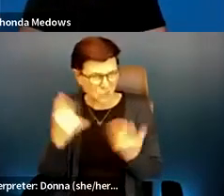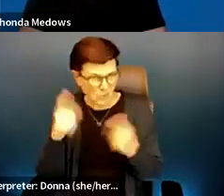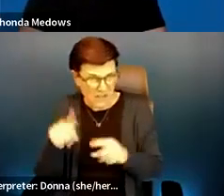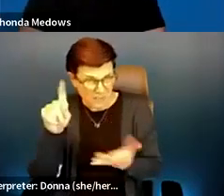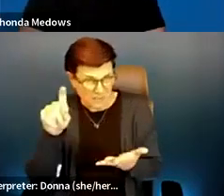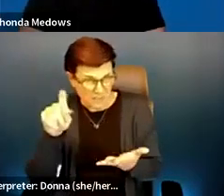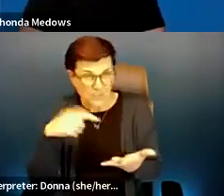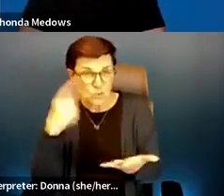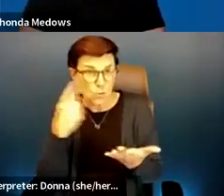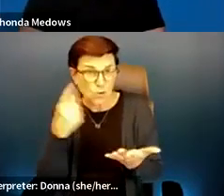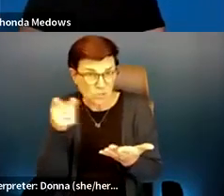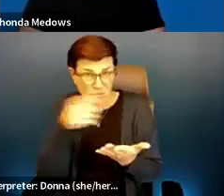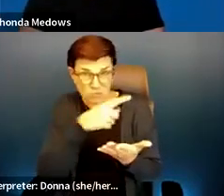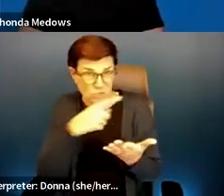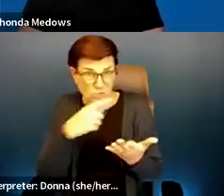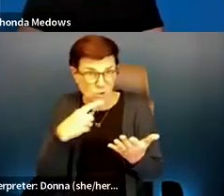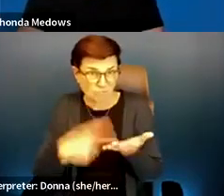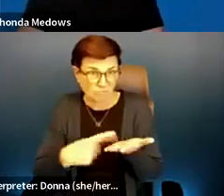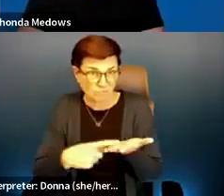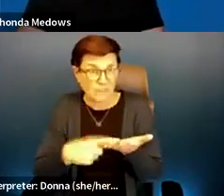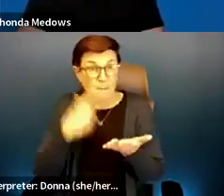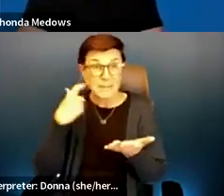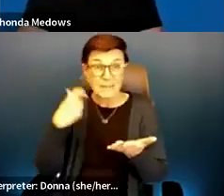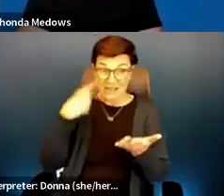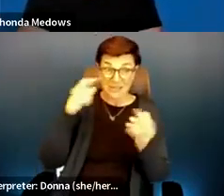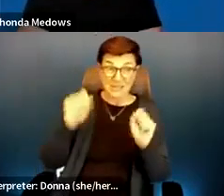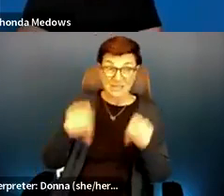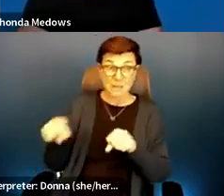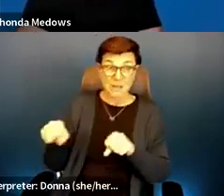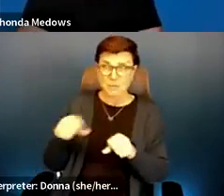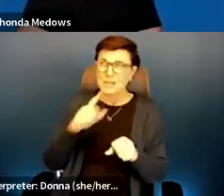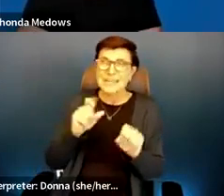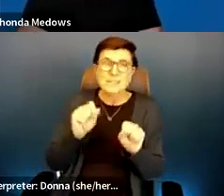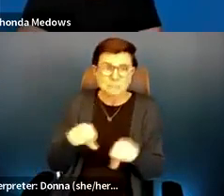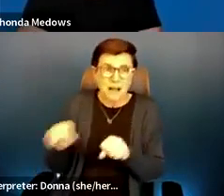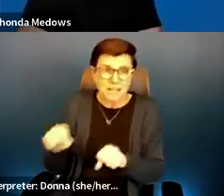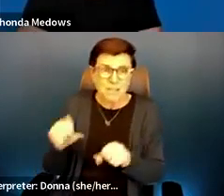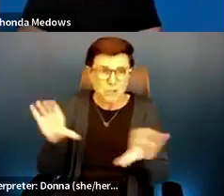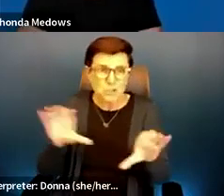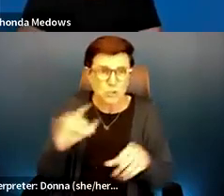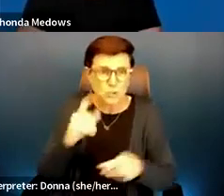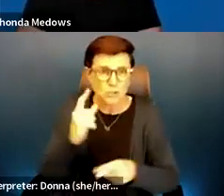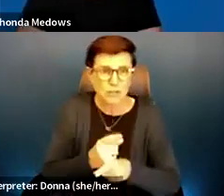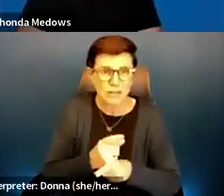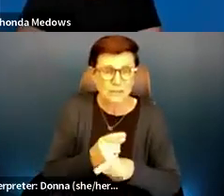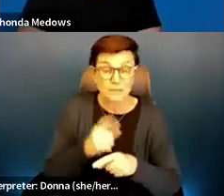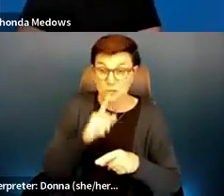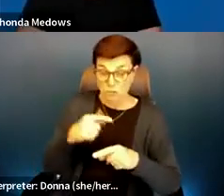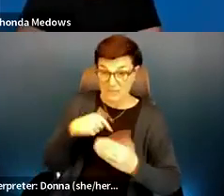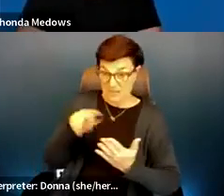because I do think it's doable. And I'm kind of shocked when I read what you wrote here about the behaviors.